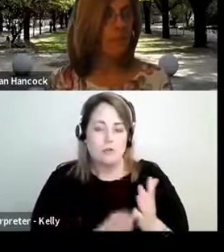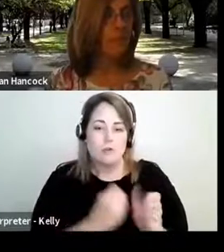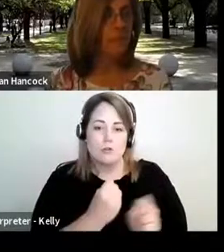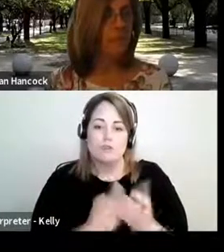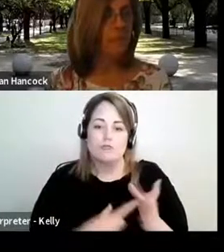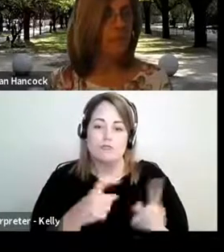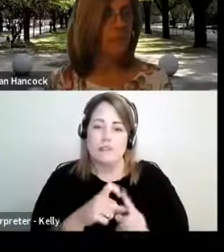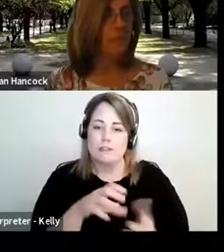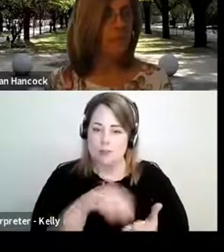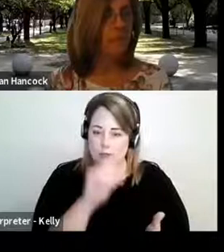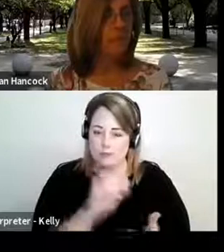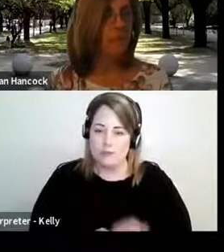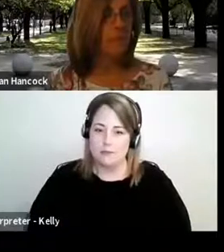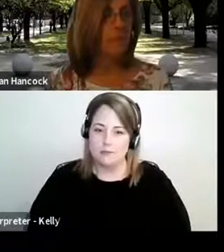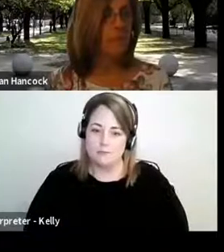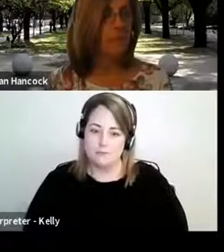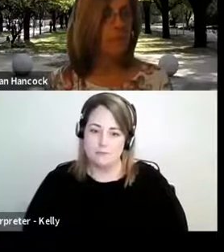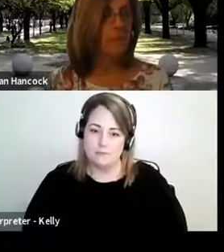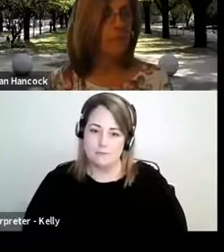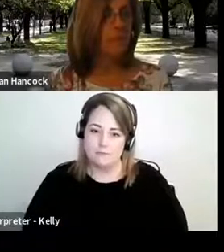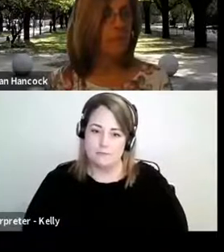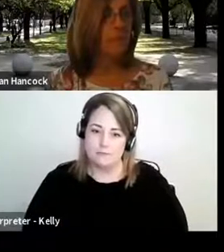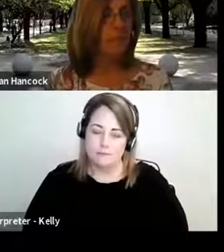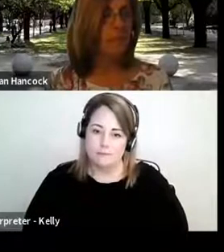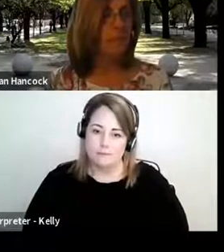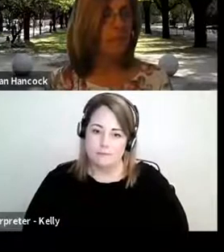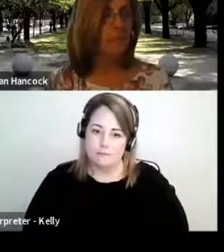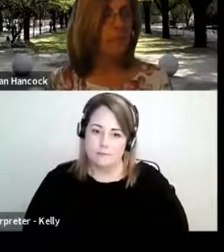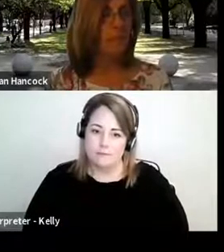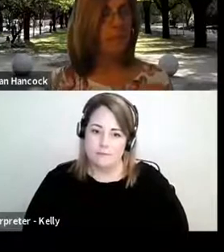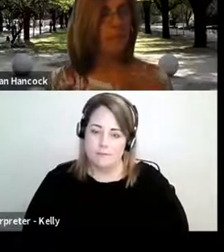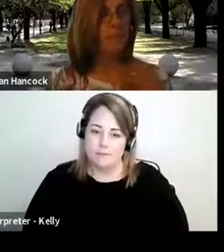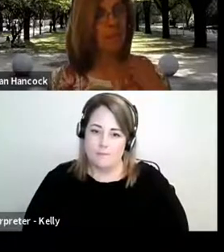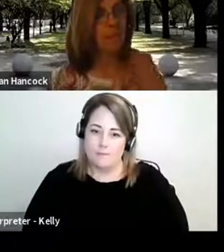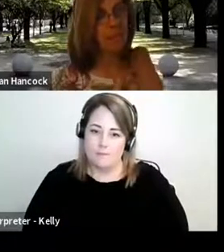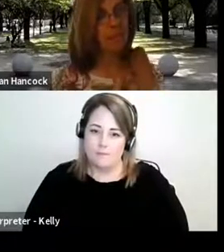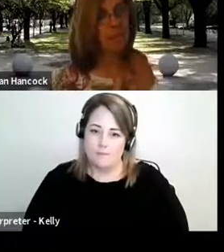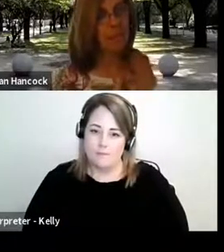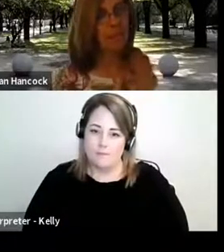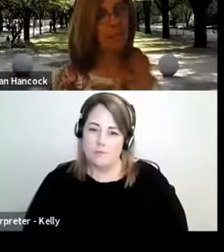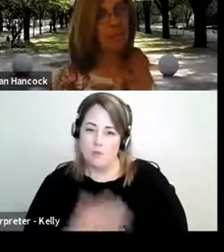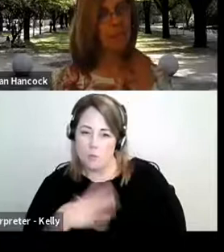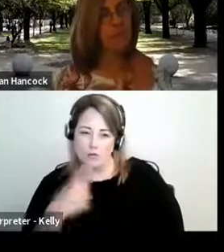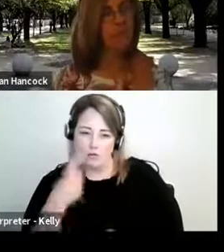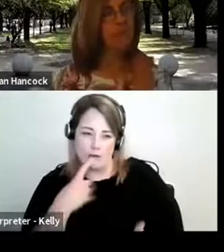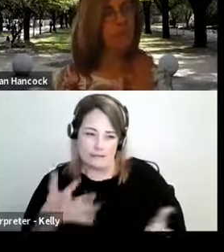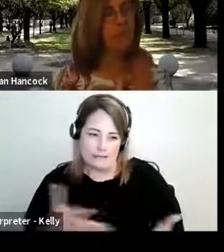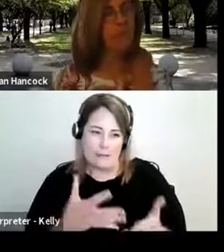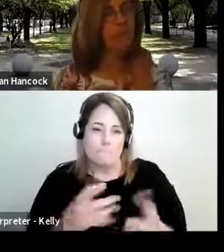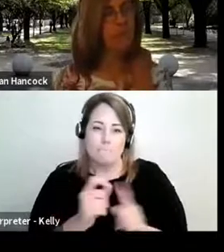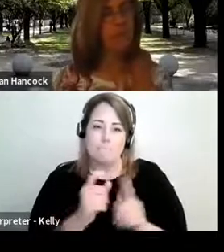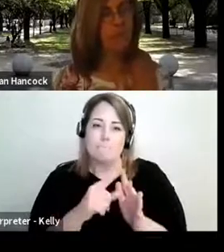really focused on it being that peers, who are kind of at the same kind of level of their study.